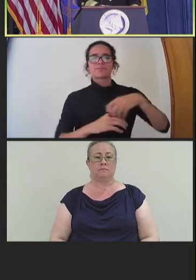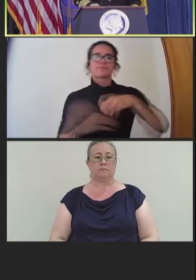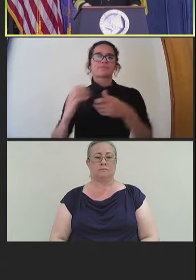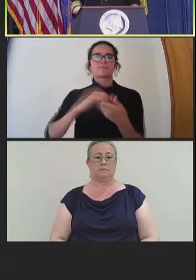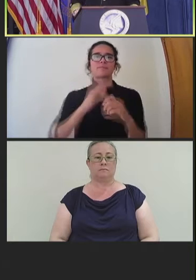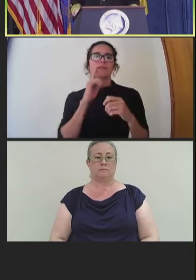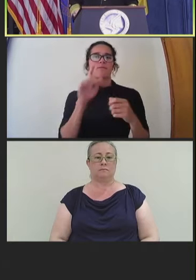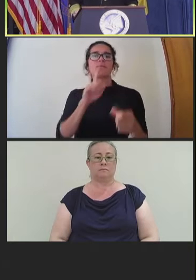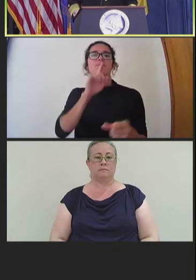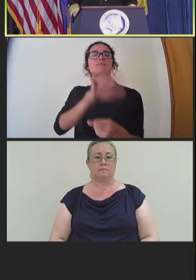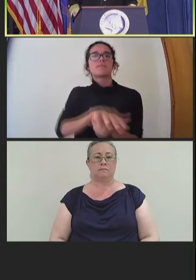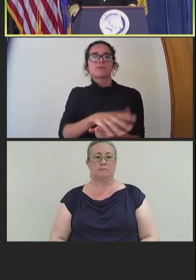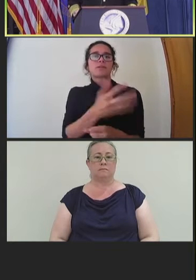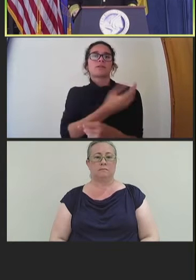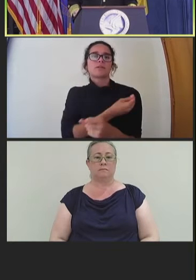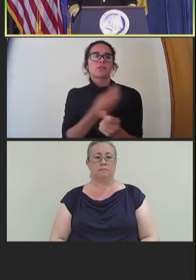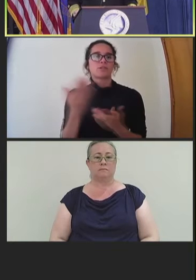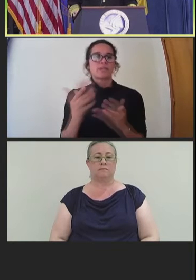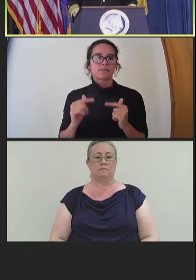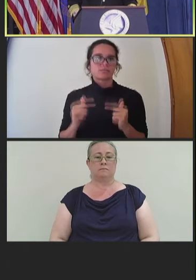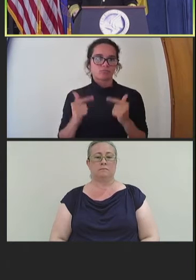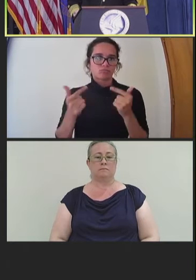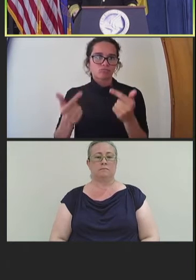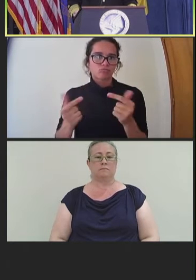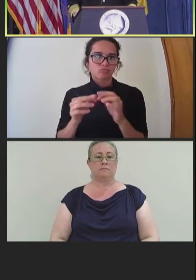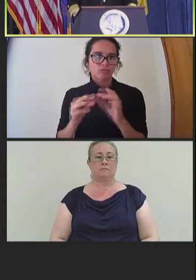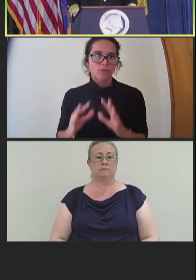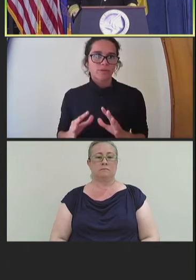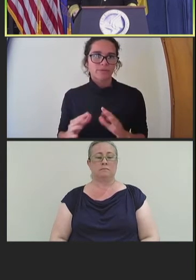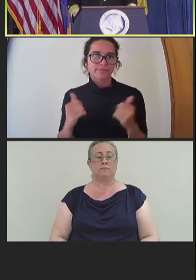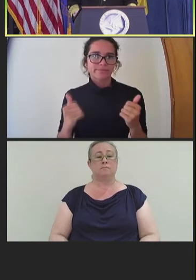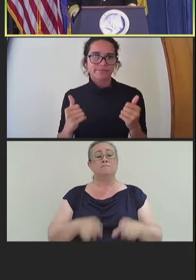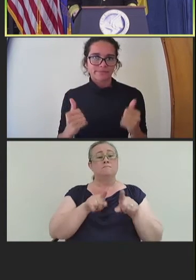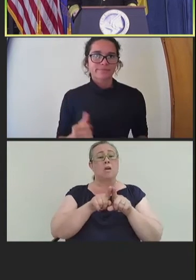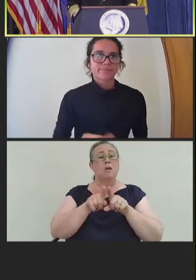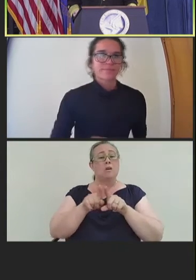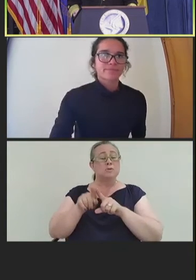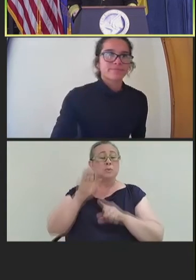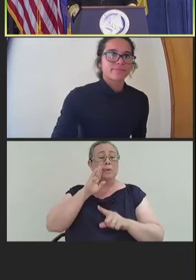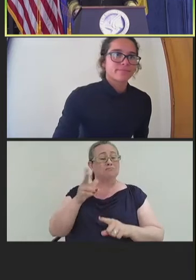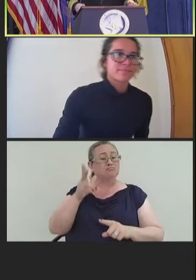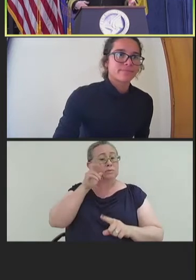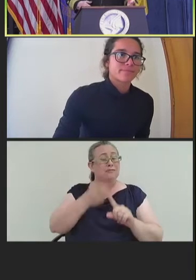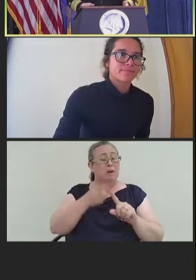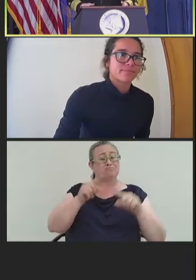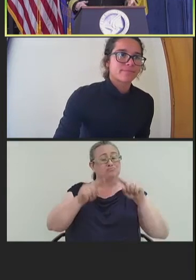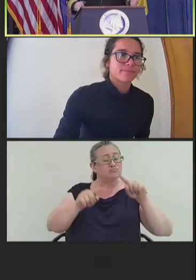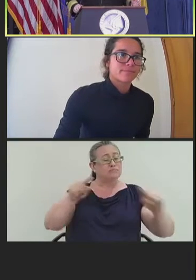You will also hear from speakers today and tomorrow about the dangers of resurgence of